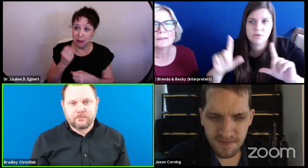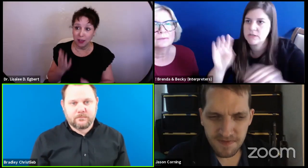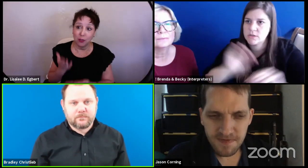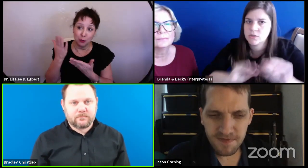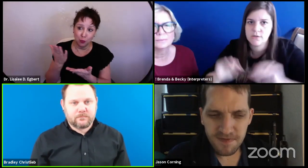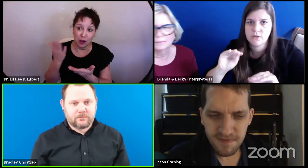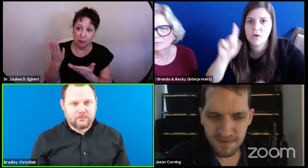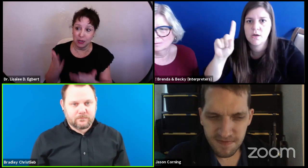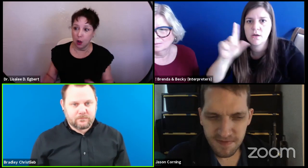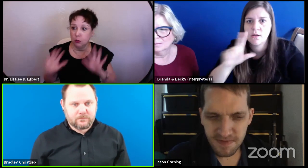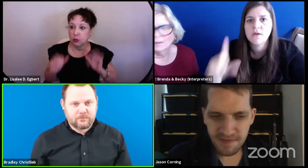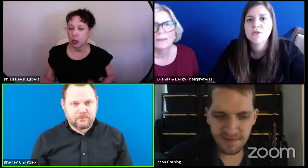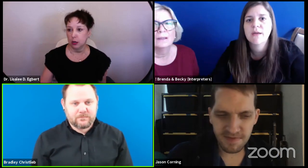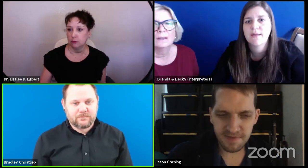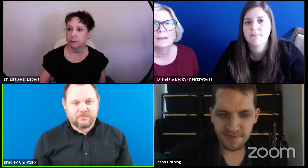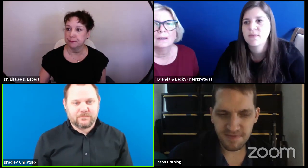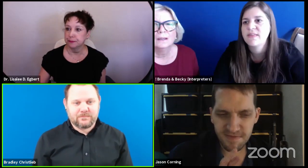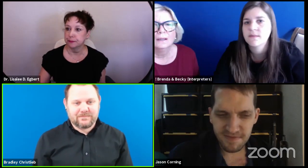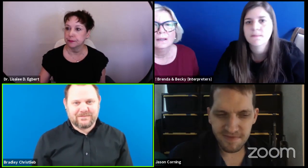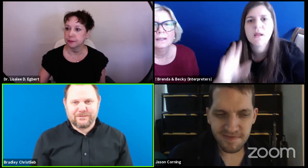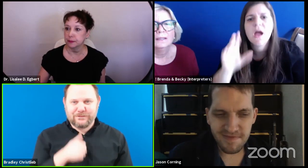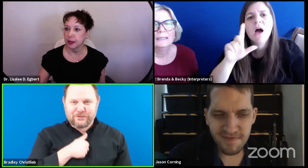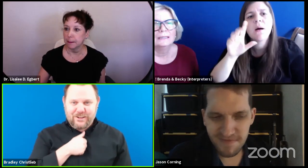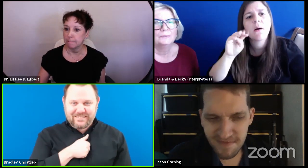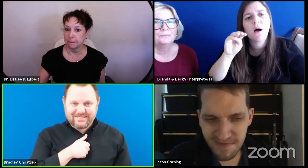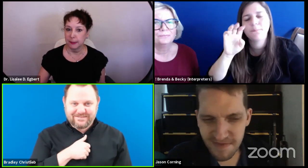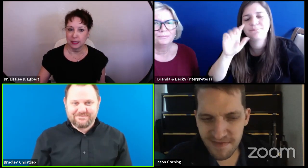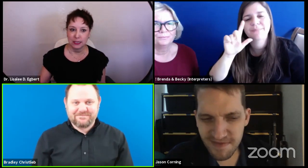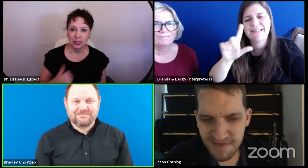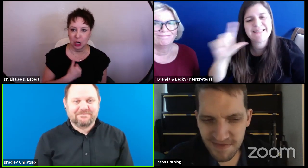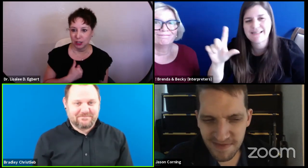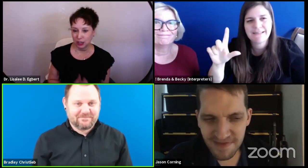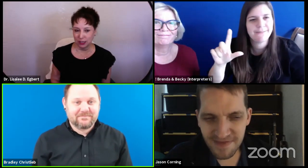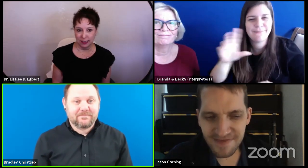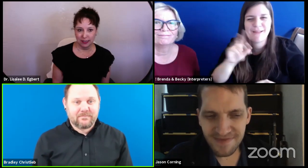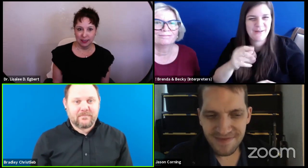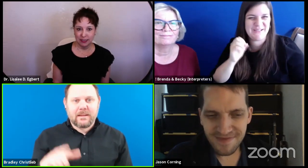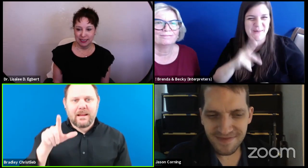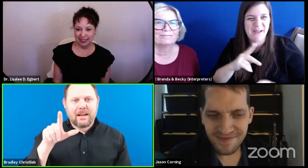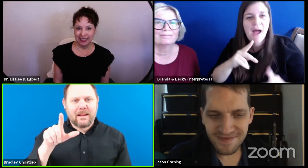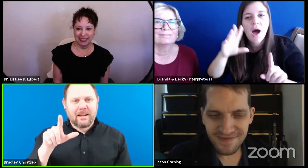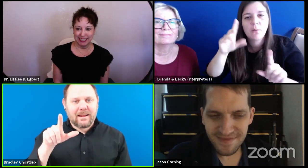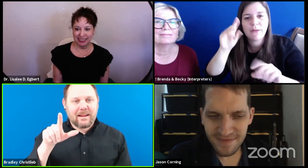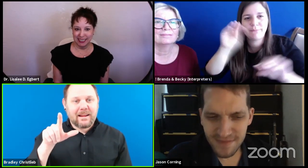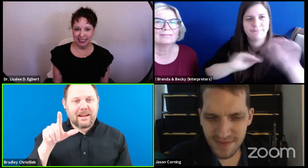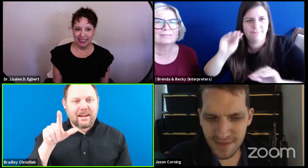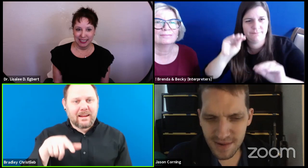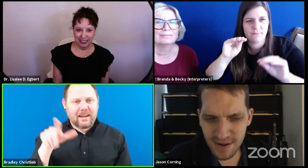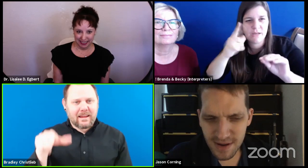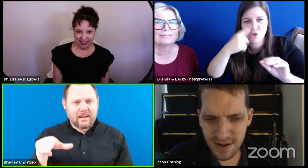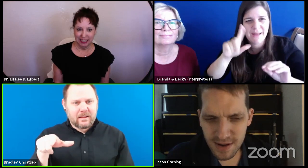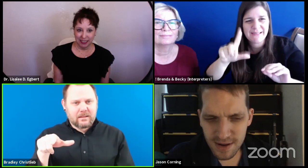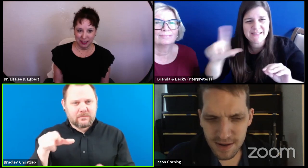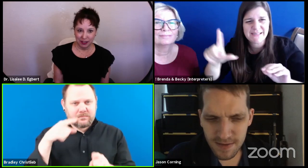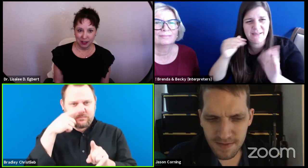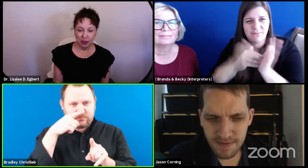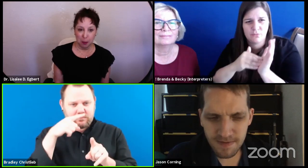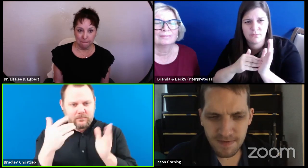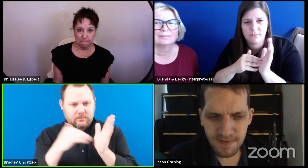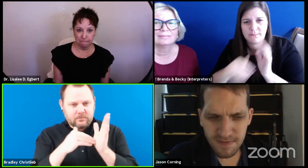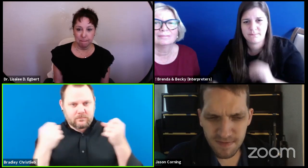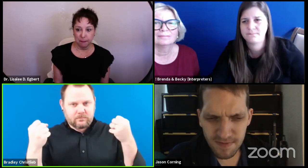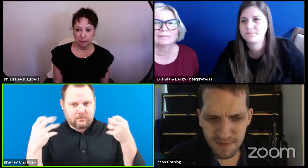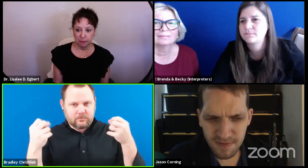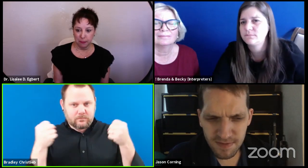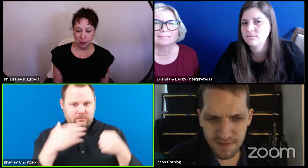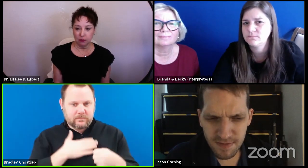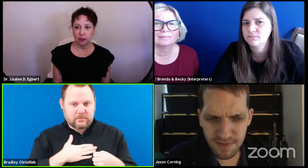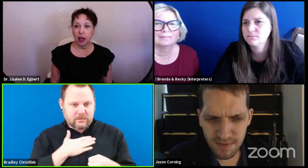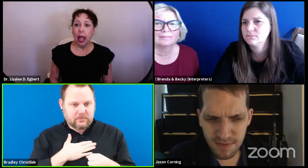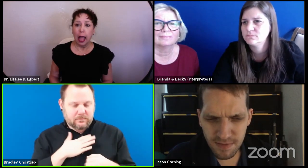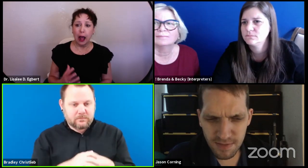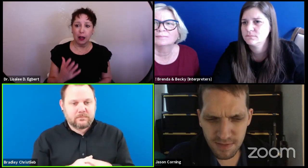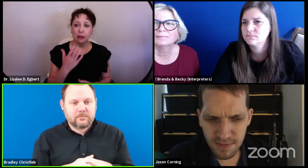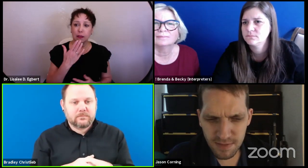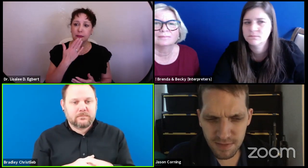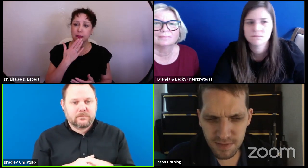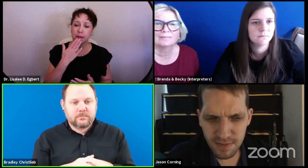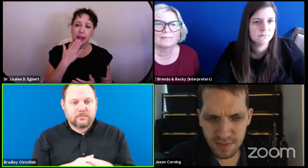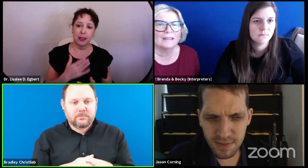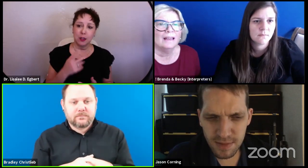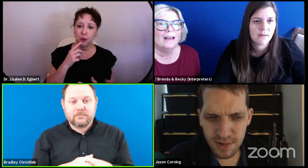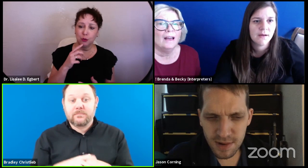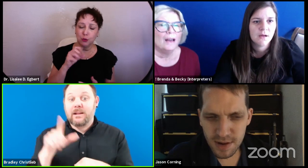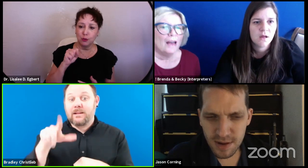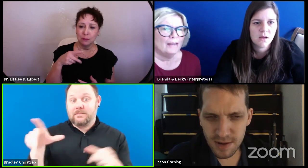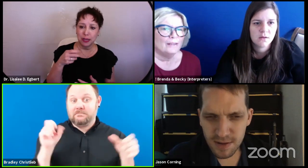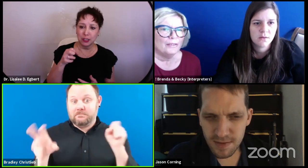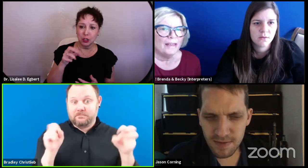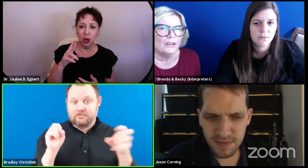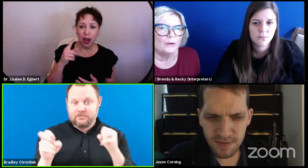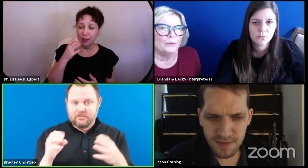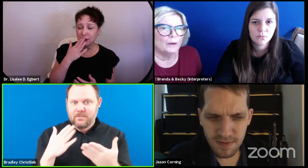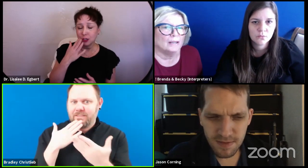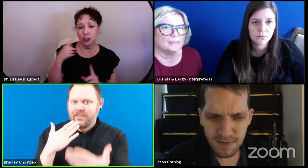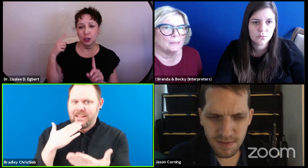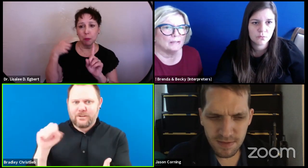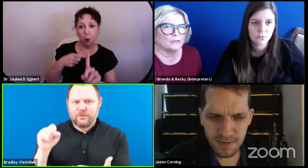Thank you, Spencer.